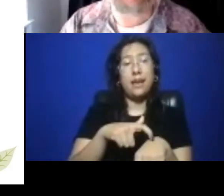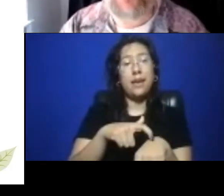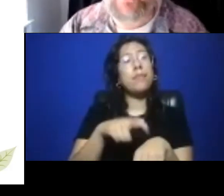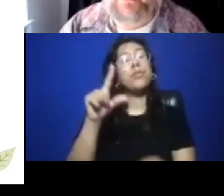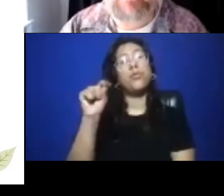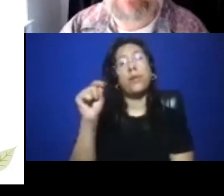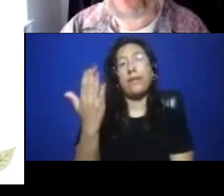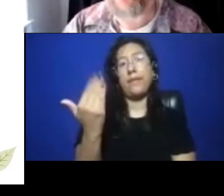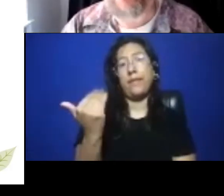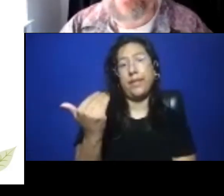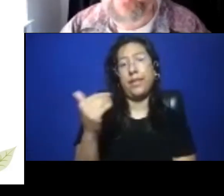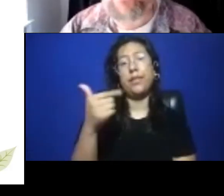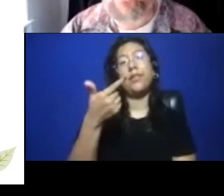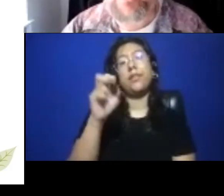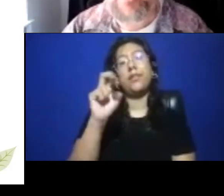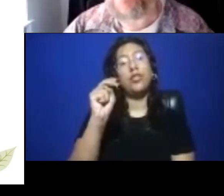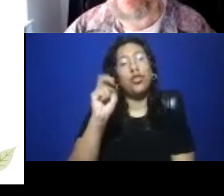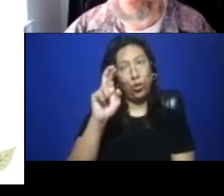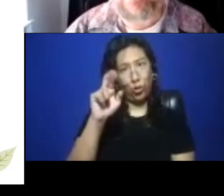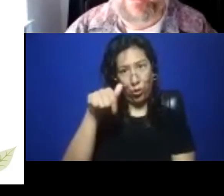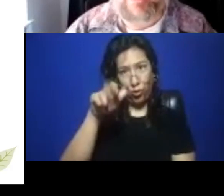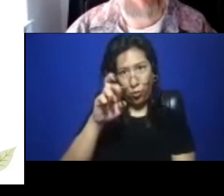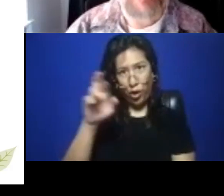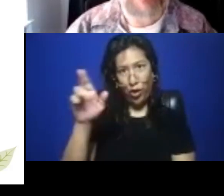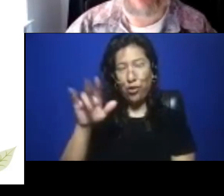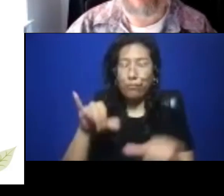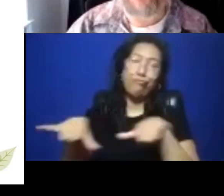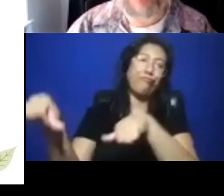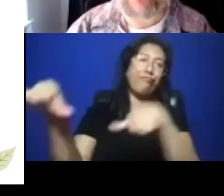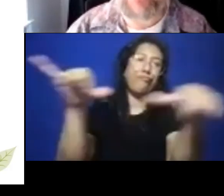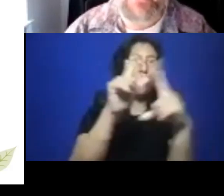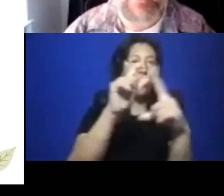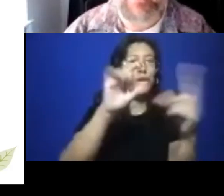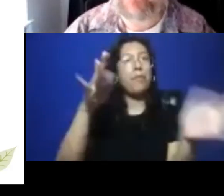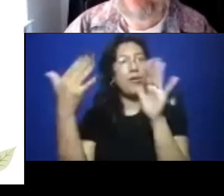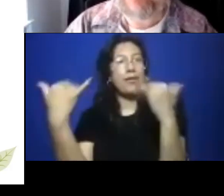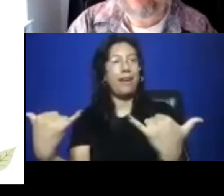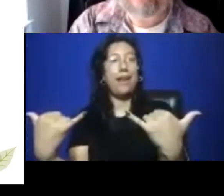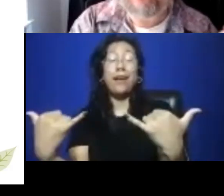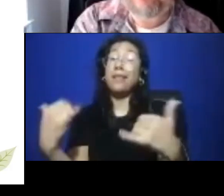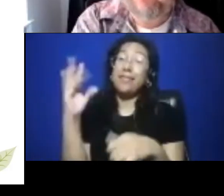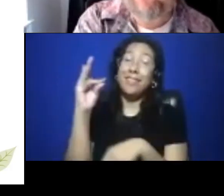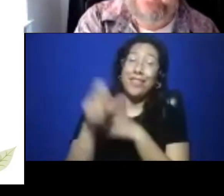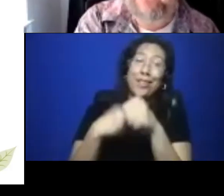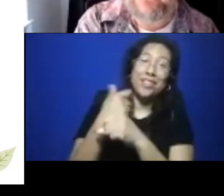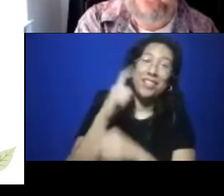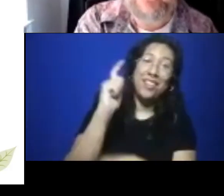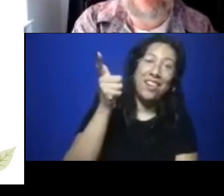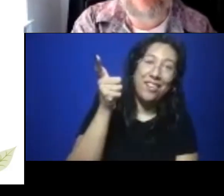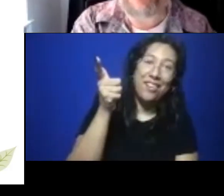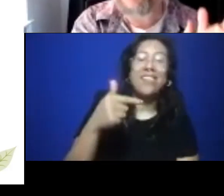gender queer was a much more common word than it is today, only seven years later. So that was the word that was used in this study.